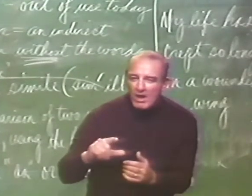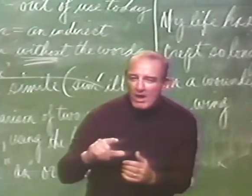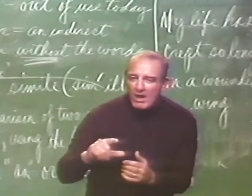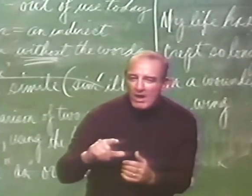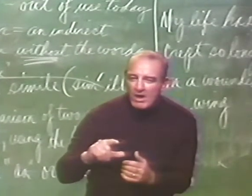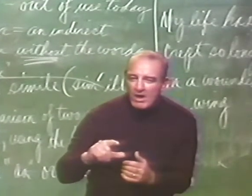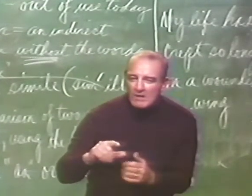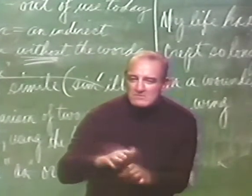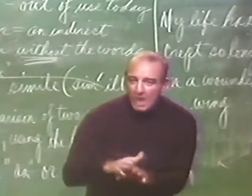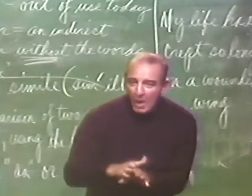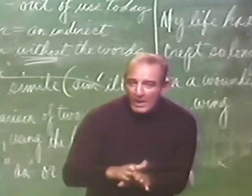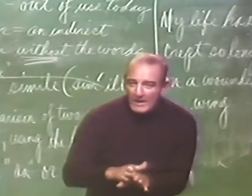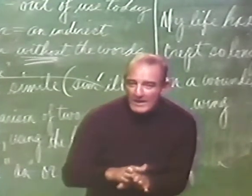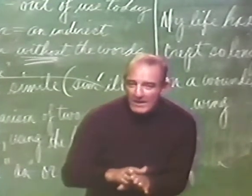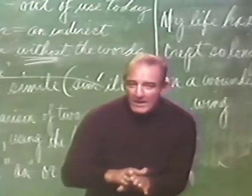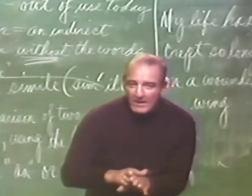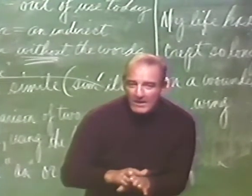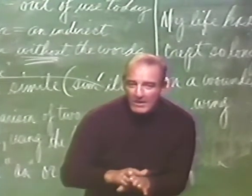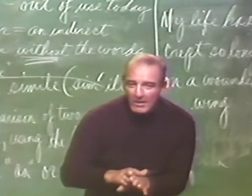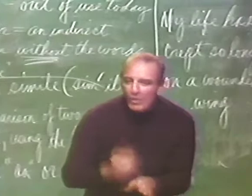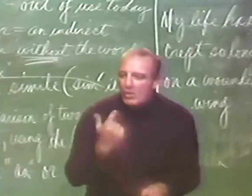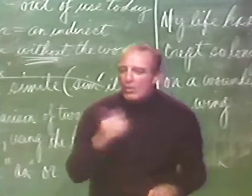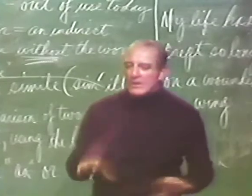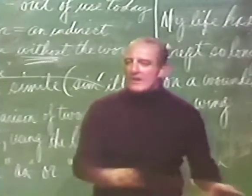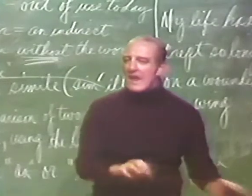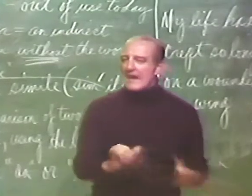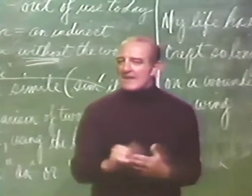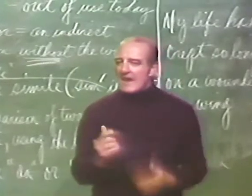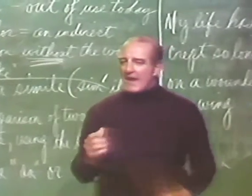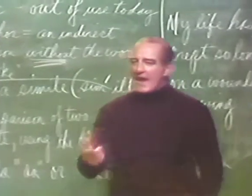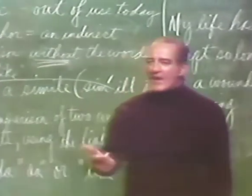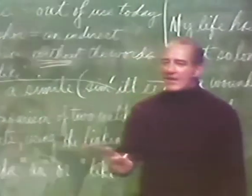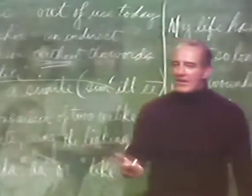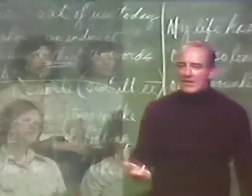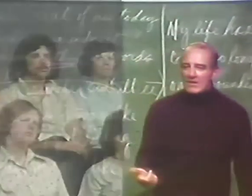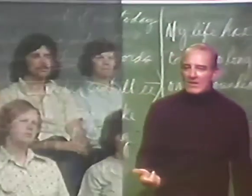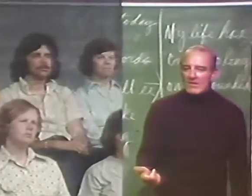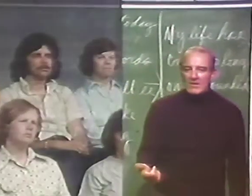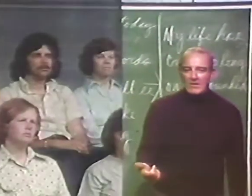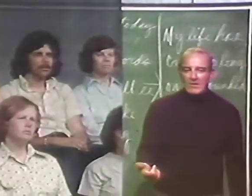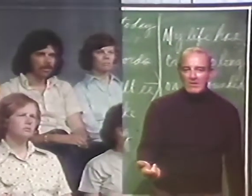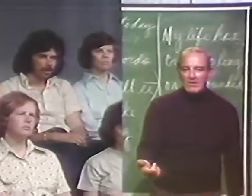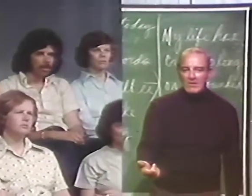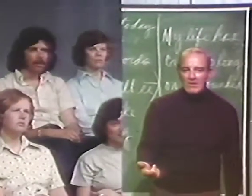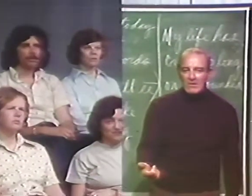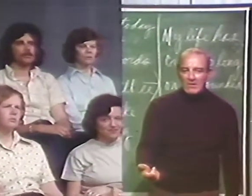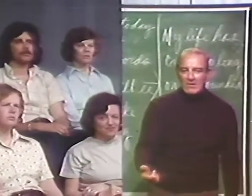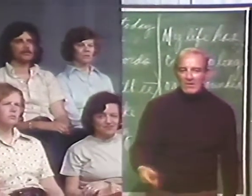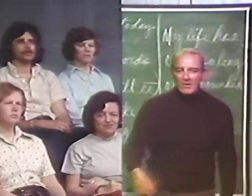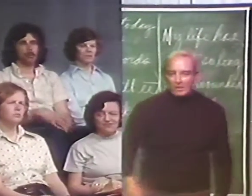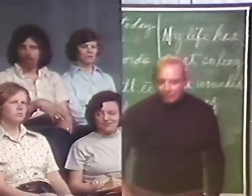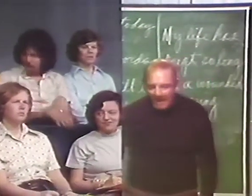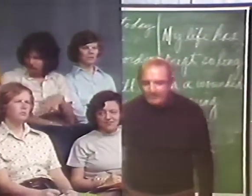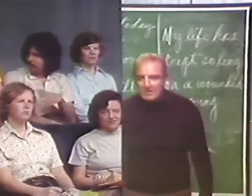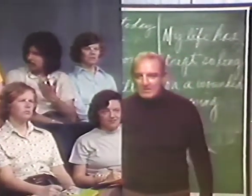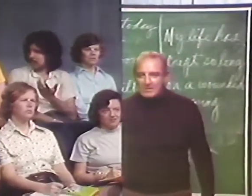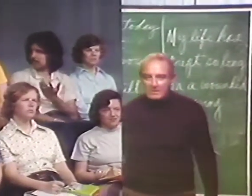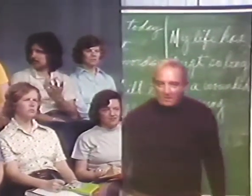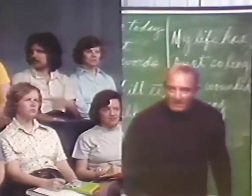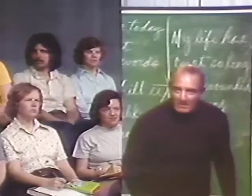HOW, CRAWL? SLOWLY. WHO CAN ACT THAT OUT?